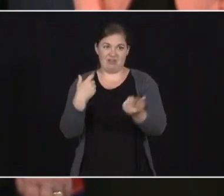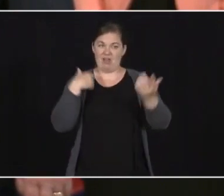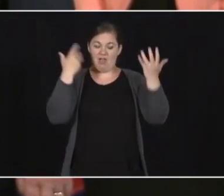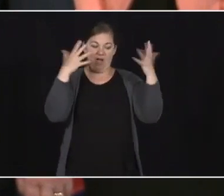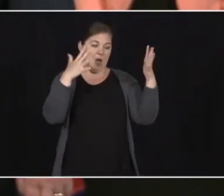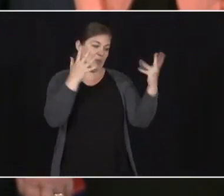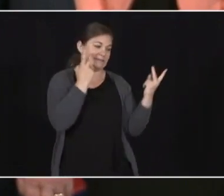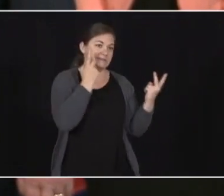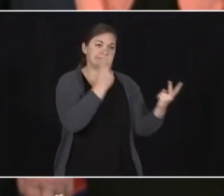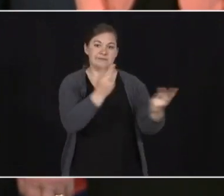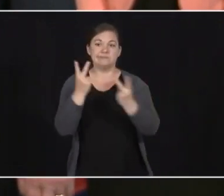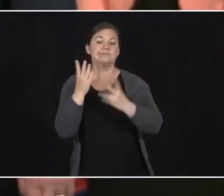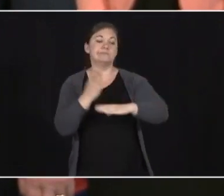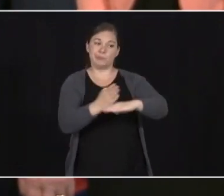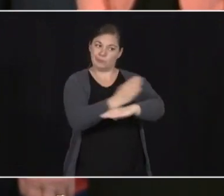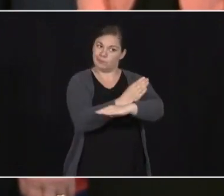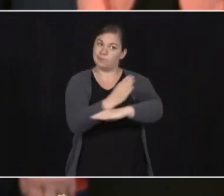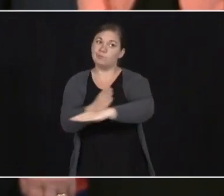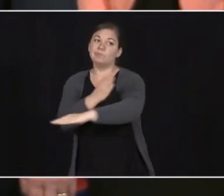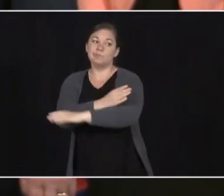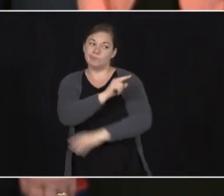improvement in these five homes.